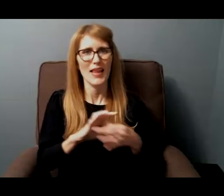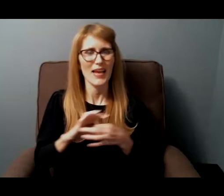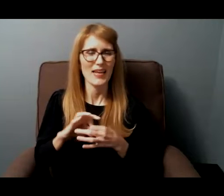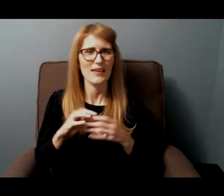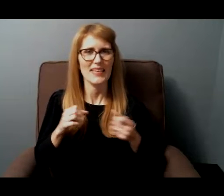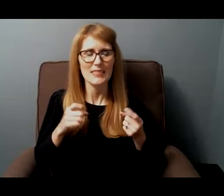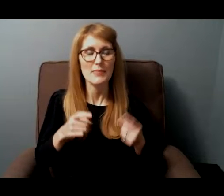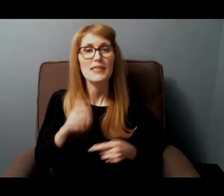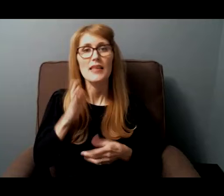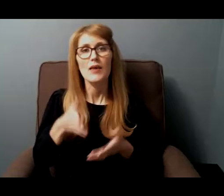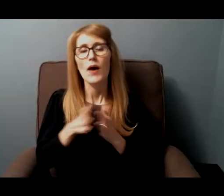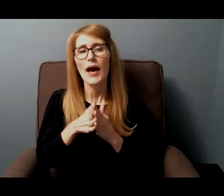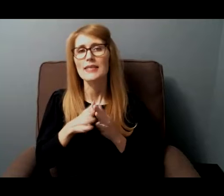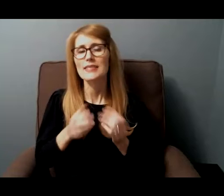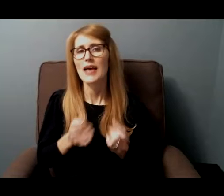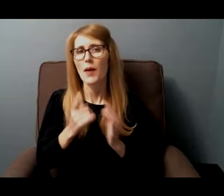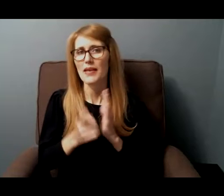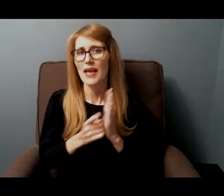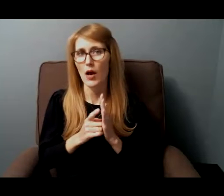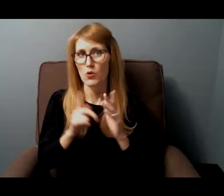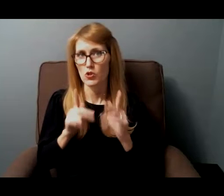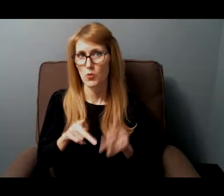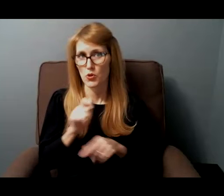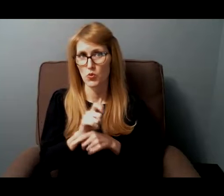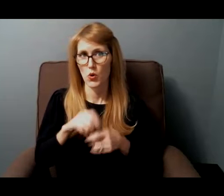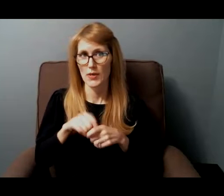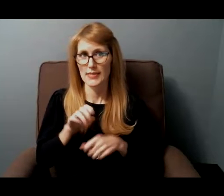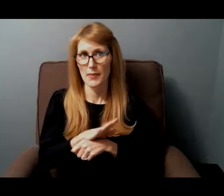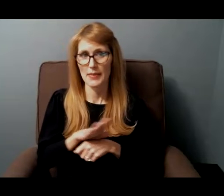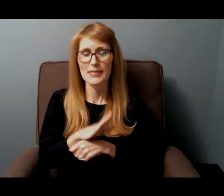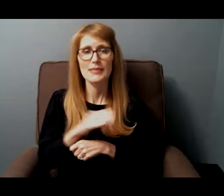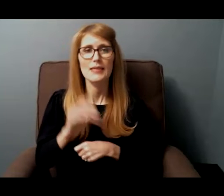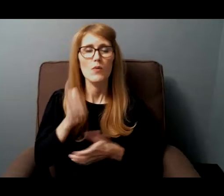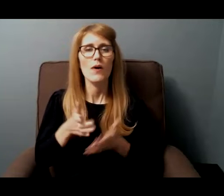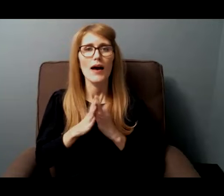working in the business, and they will also ask for those actual monthly net earnings from self